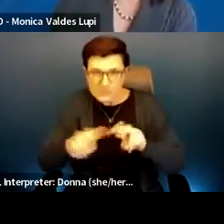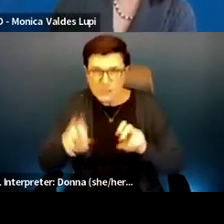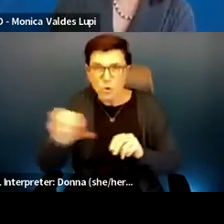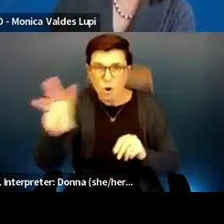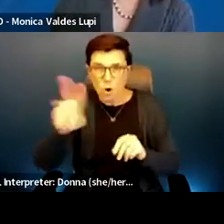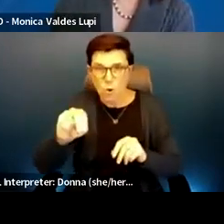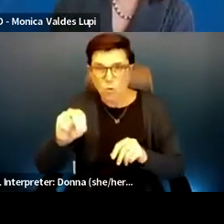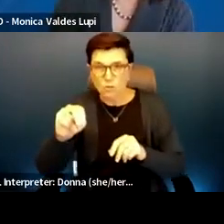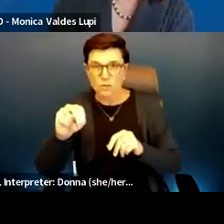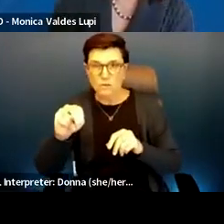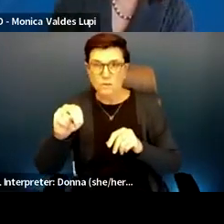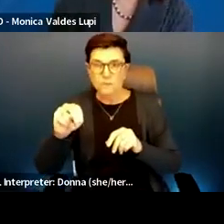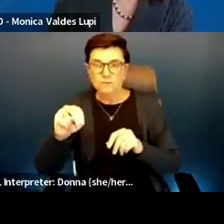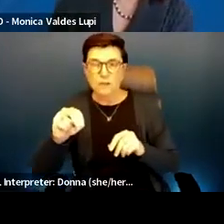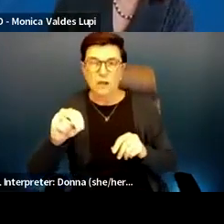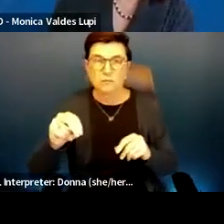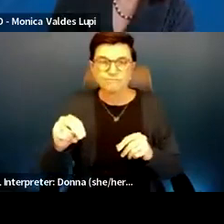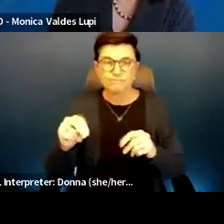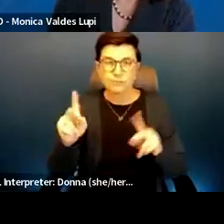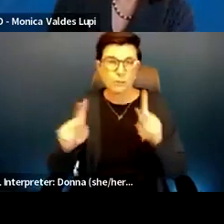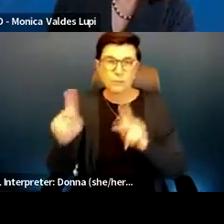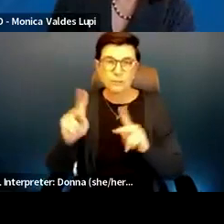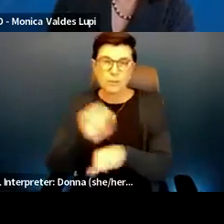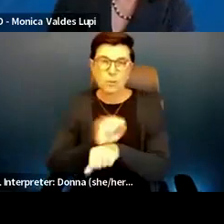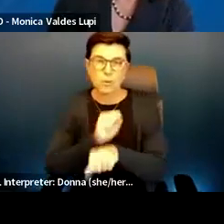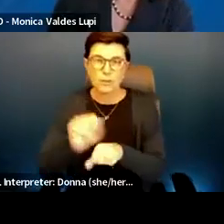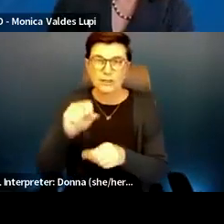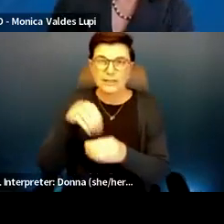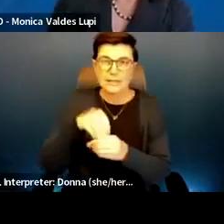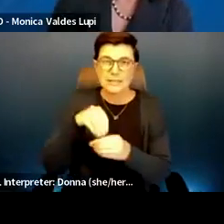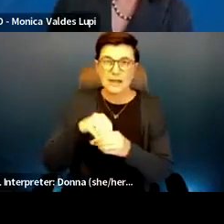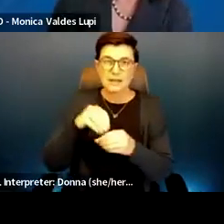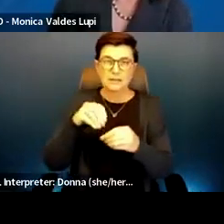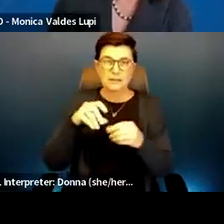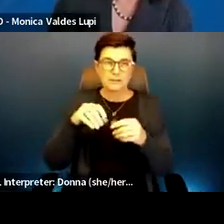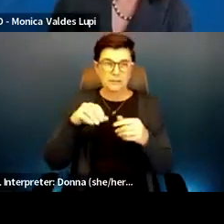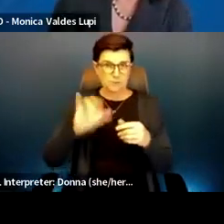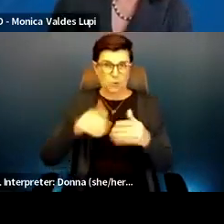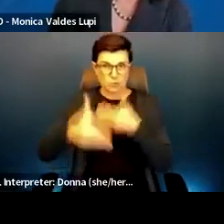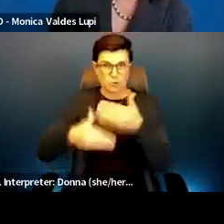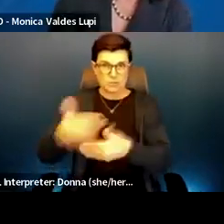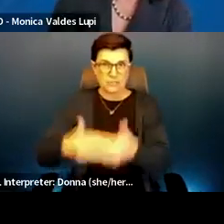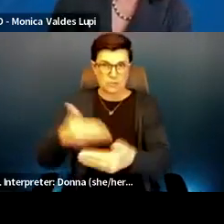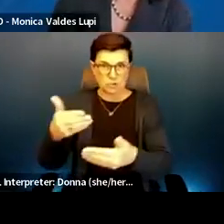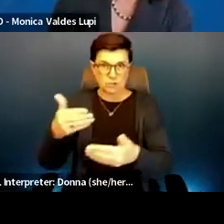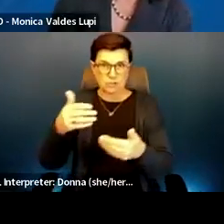people within -- or those process and procedure missions, people within the centers may have other changes that they'd like to make.